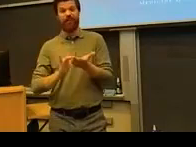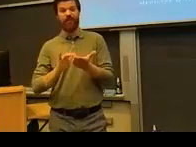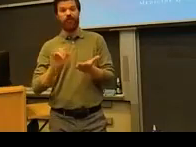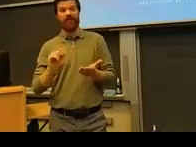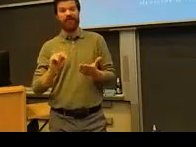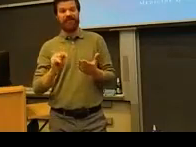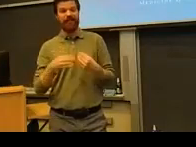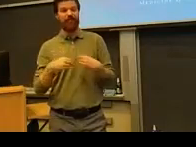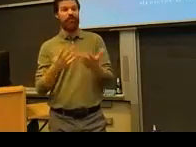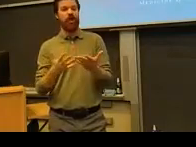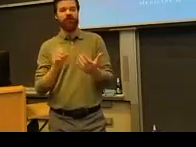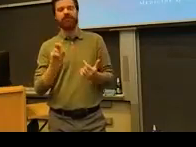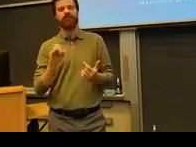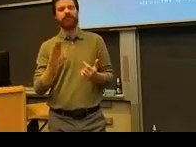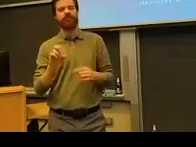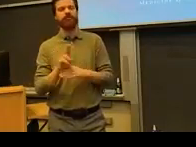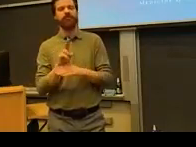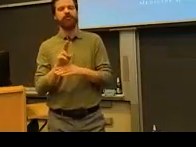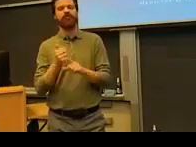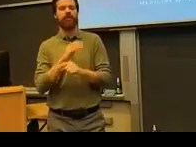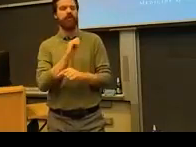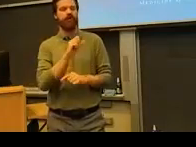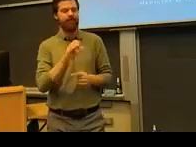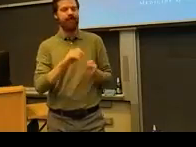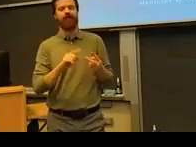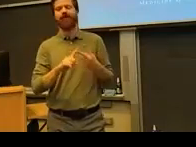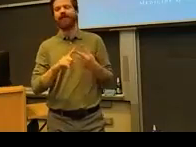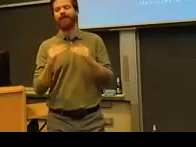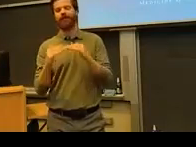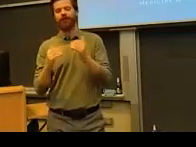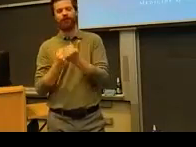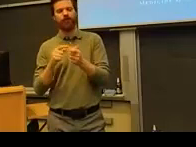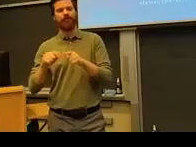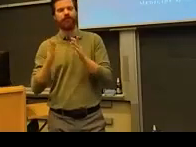some subance use groups held by our casac by our peer support specialist um and by we have a senior